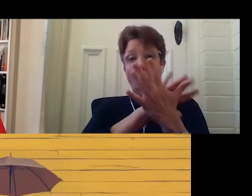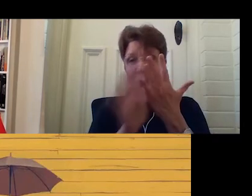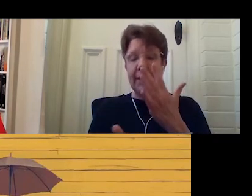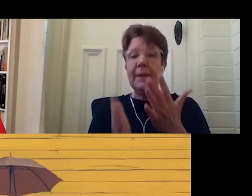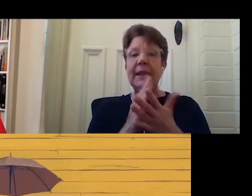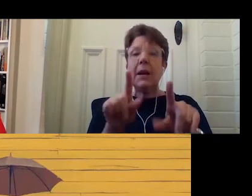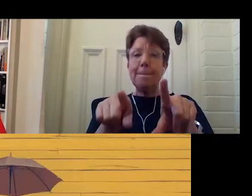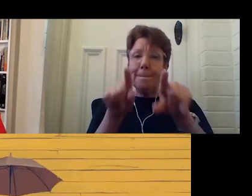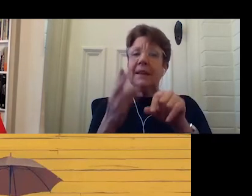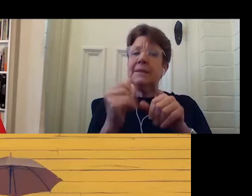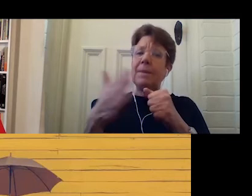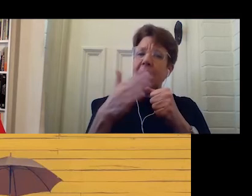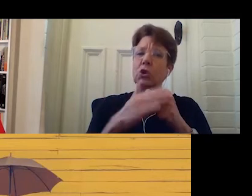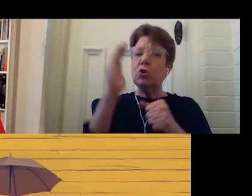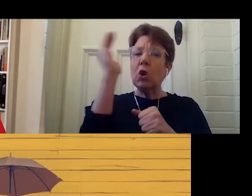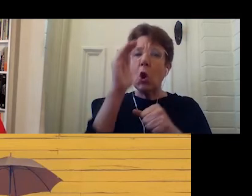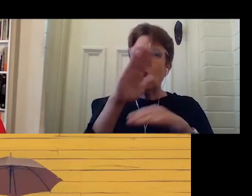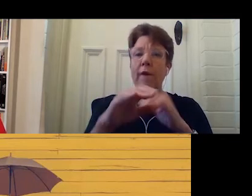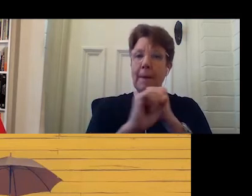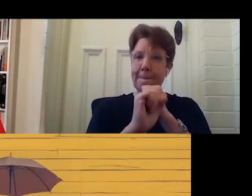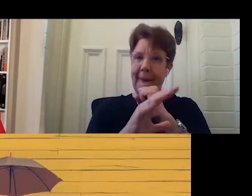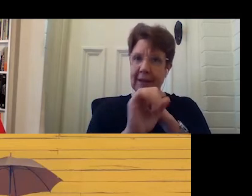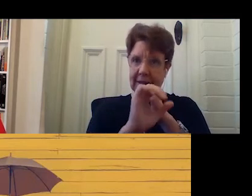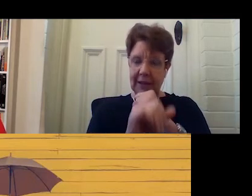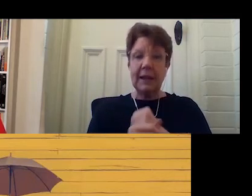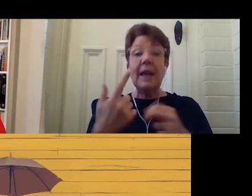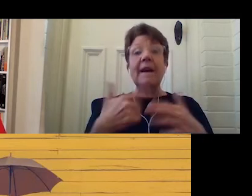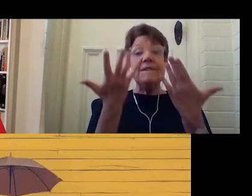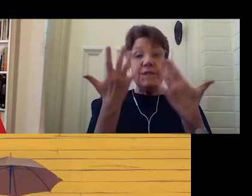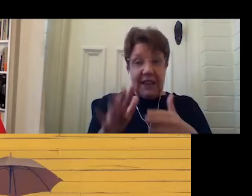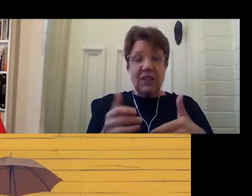new to learn about marketing. When you're finished, pick something else